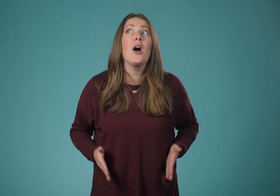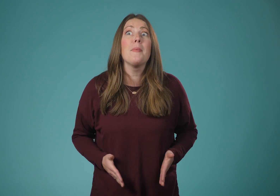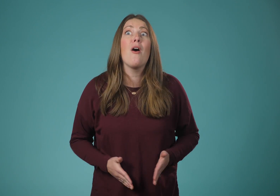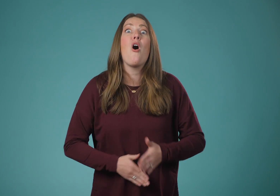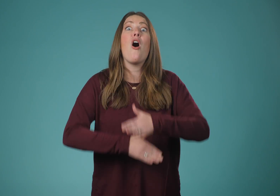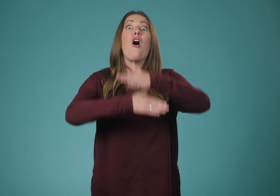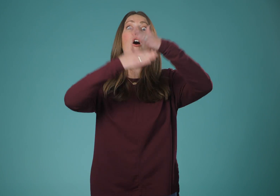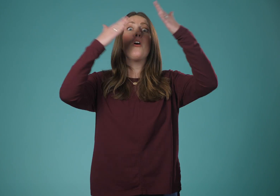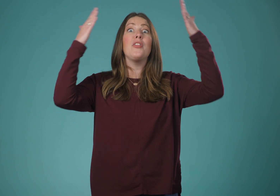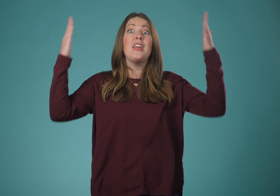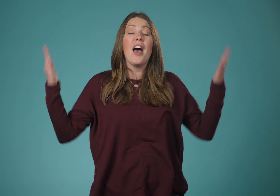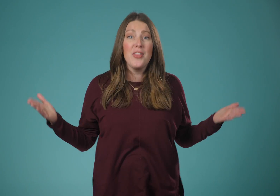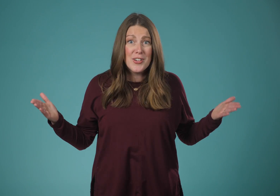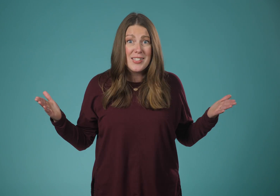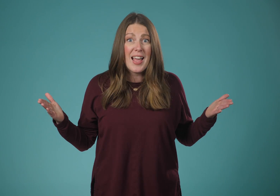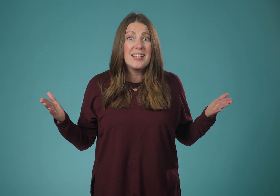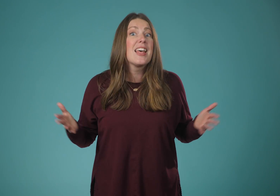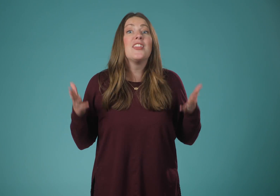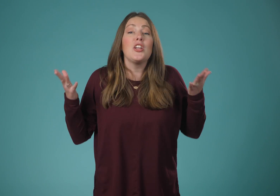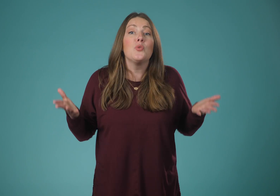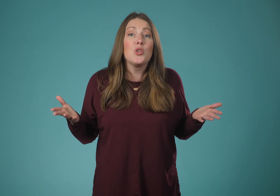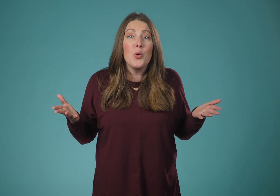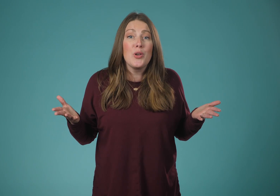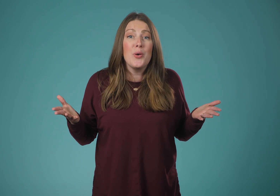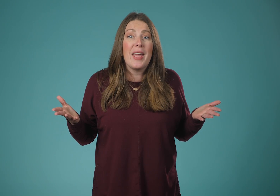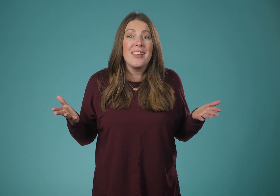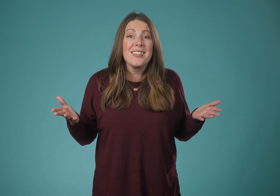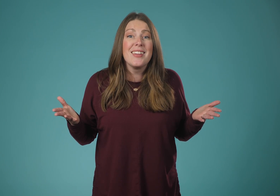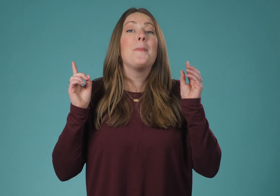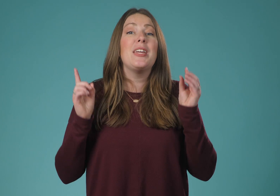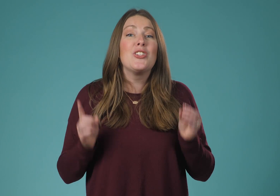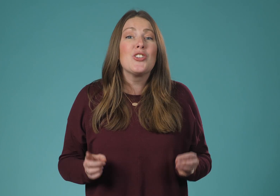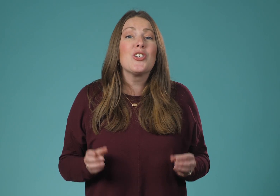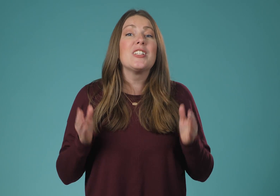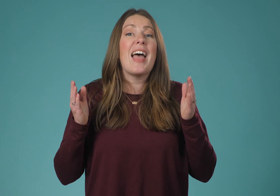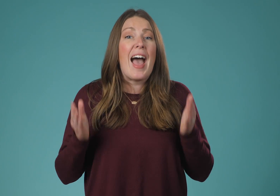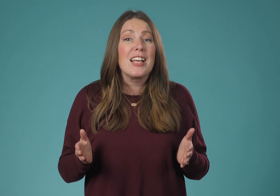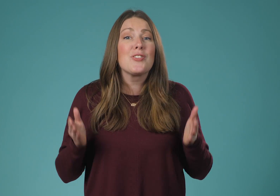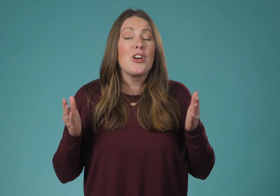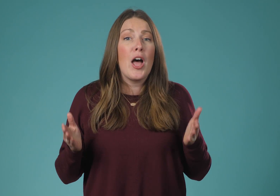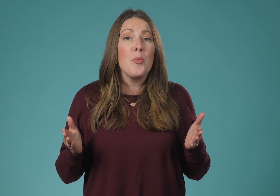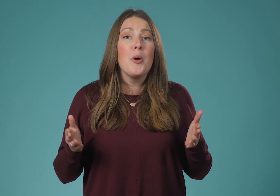what about all the other signs that you don't know yet. Be sure to ask for help